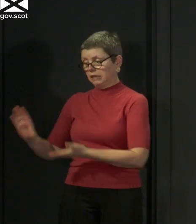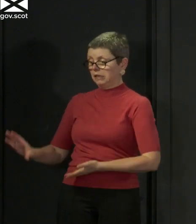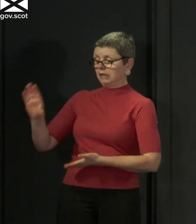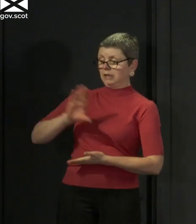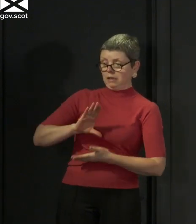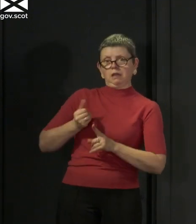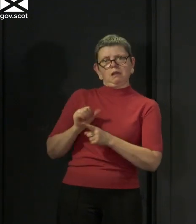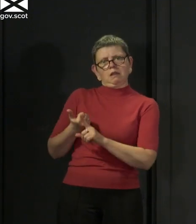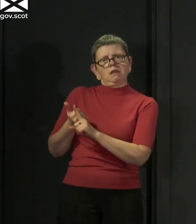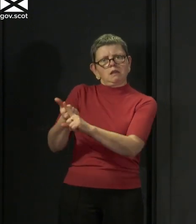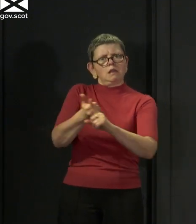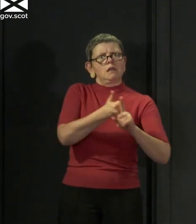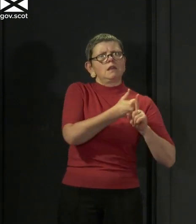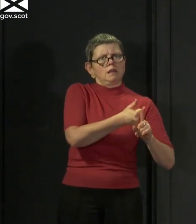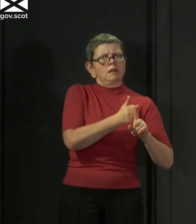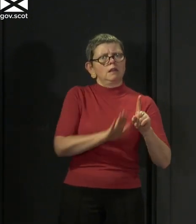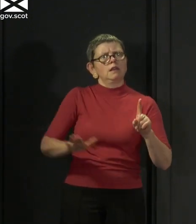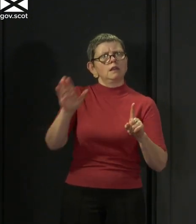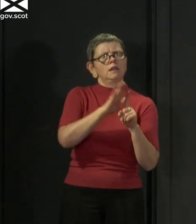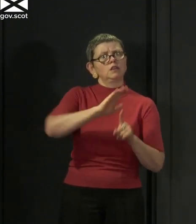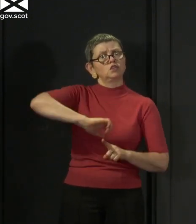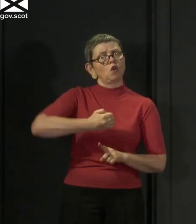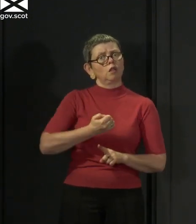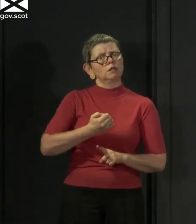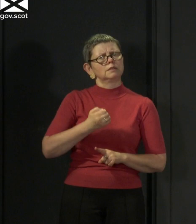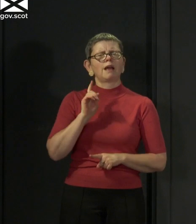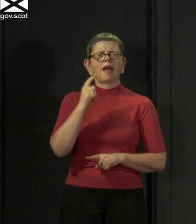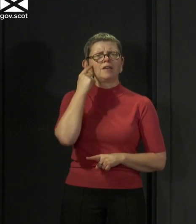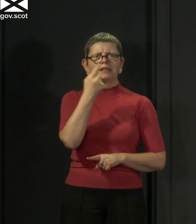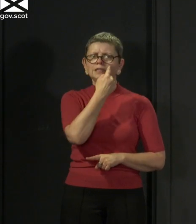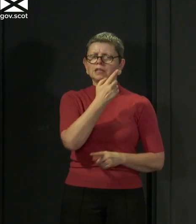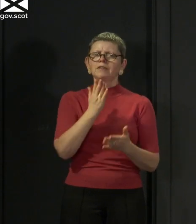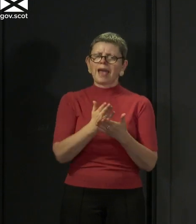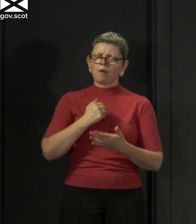here in Scotland. And it demonstrates our determination to support businesses which